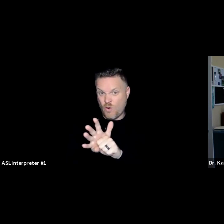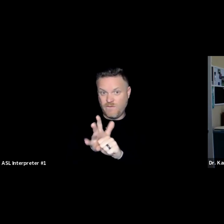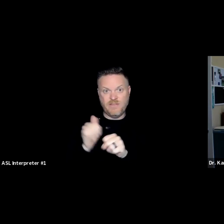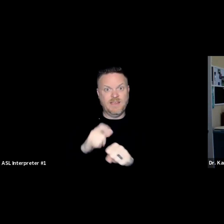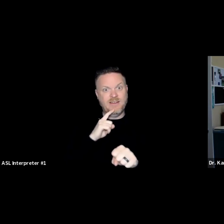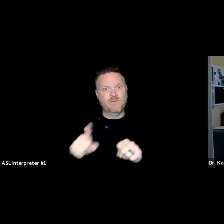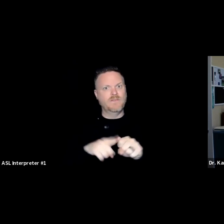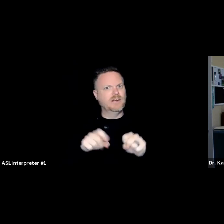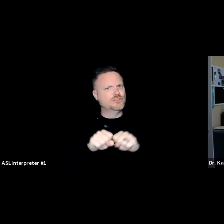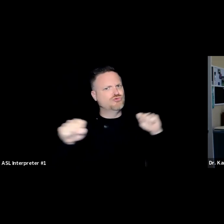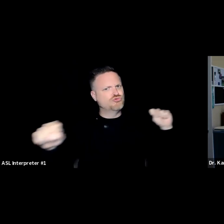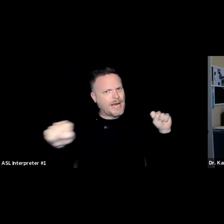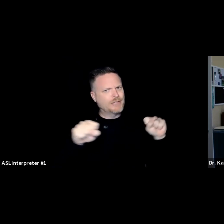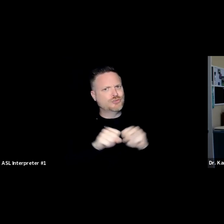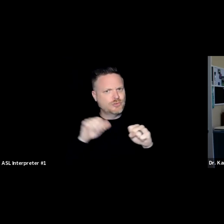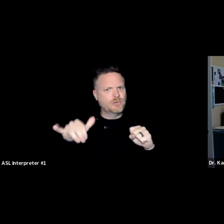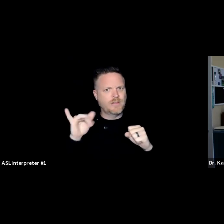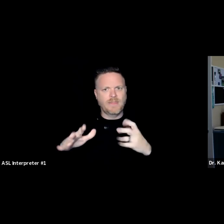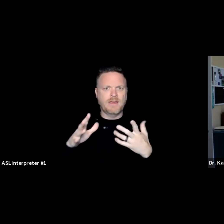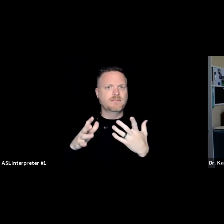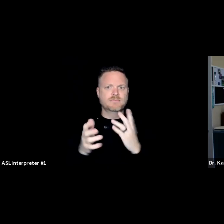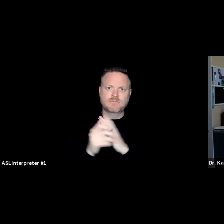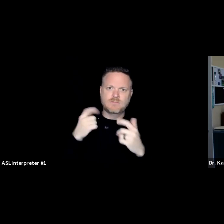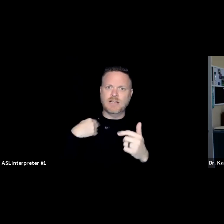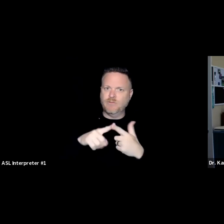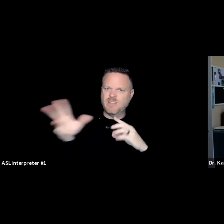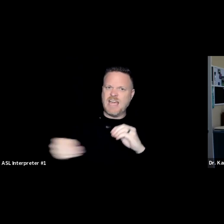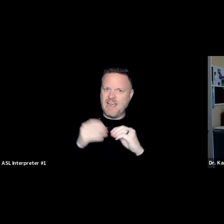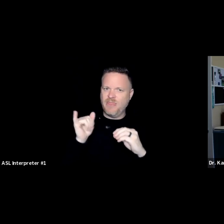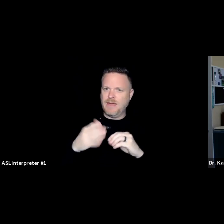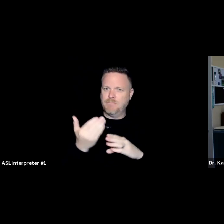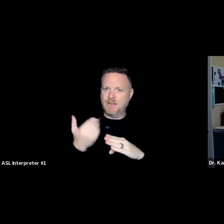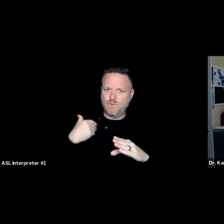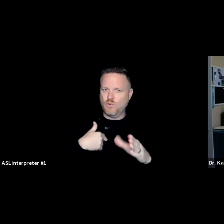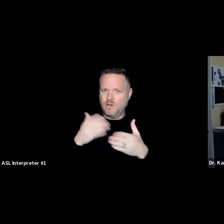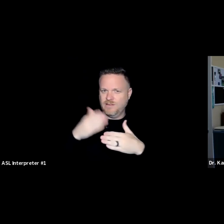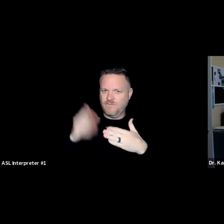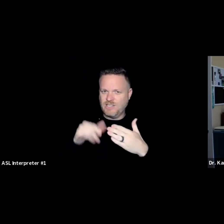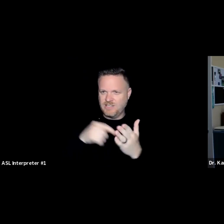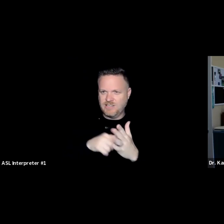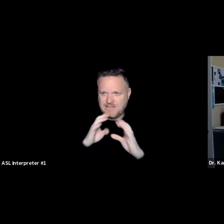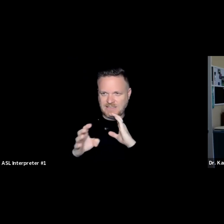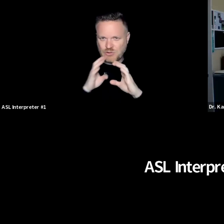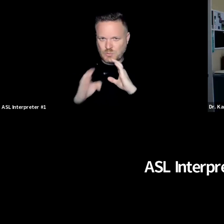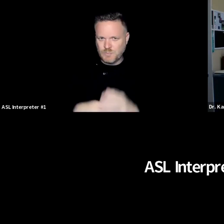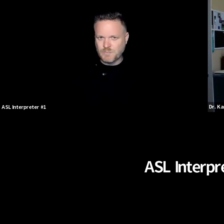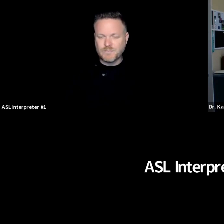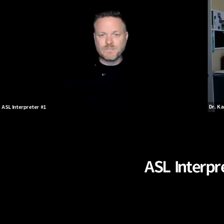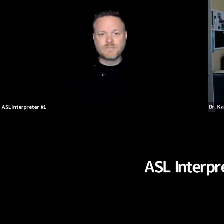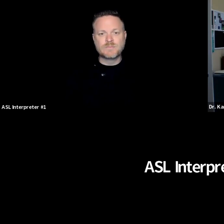Those are the other complicated factors I wanted to add before we left this discussion. Thank you. >> Thank you, Dr. McAvoy.